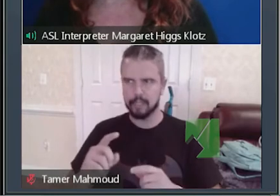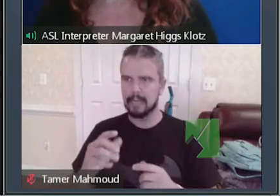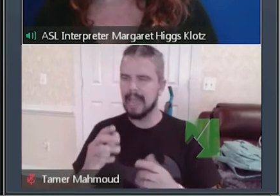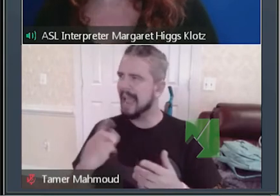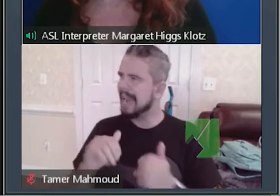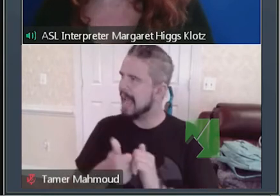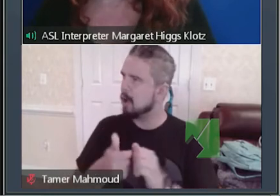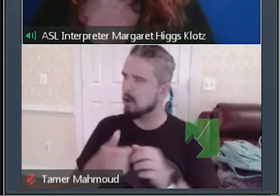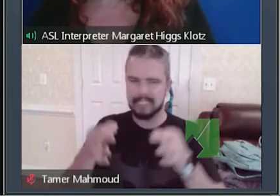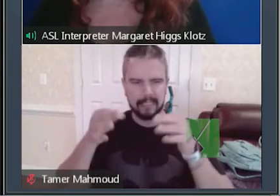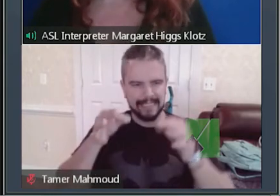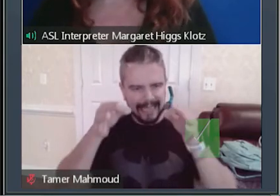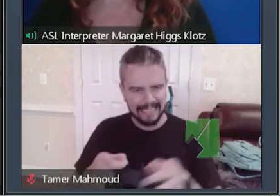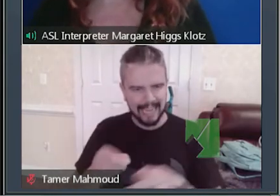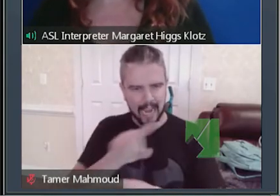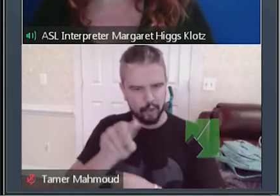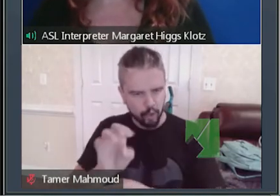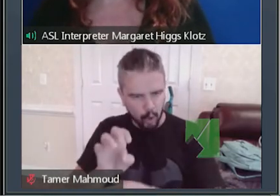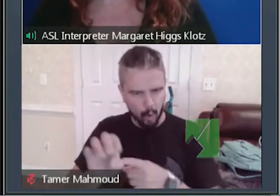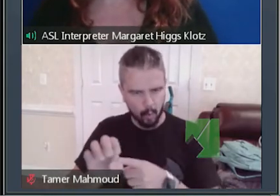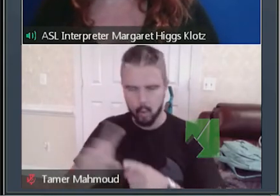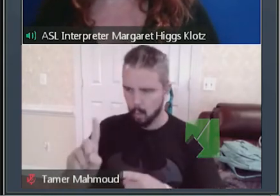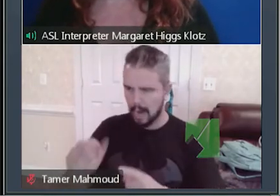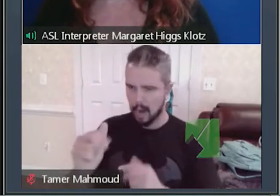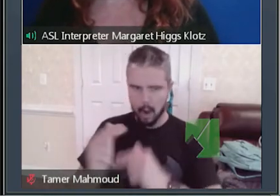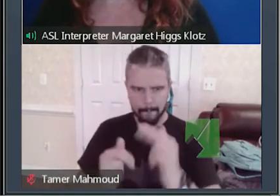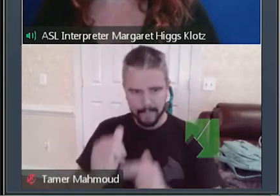So I'm lacking communication in that particular area.